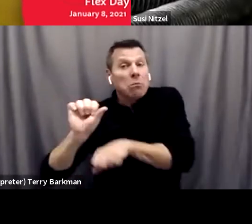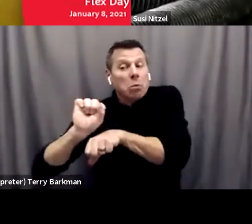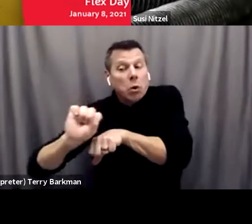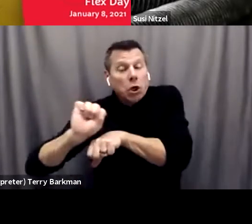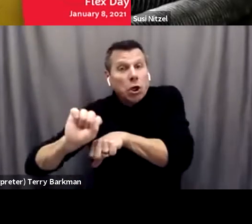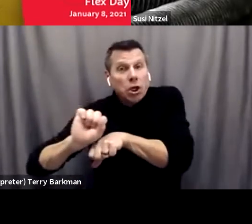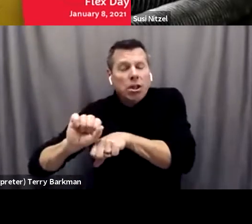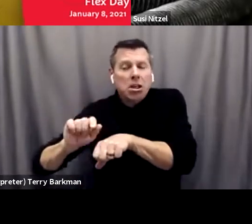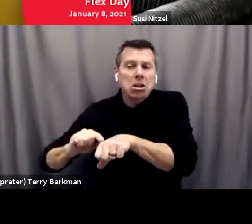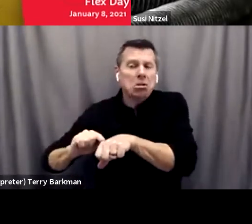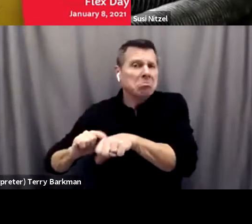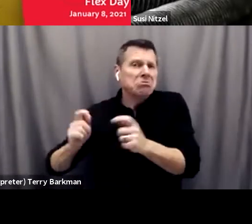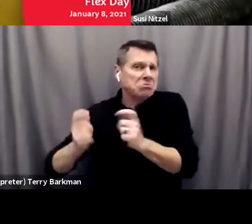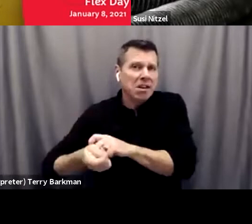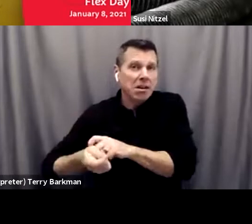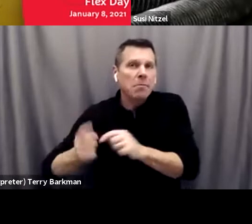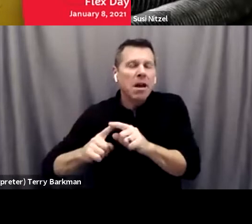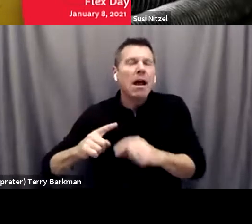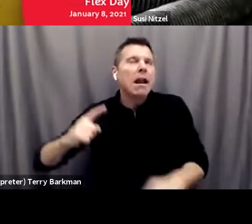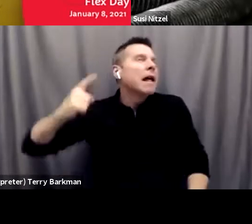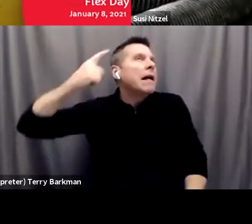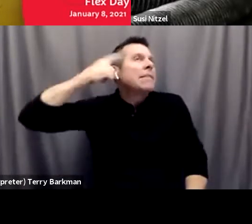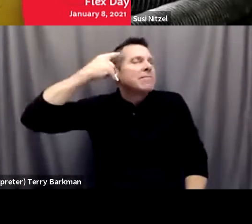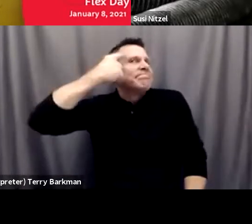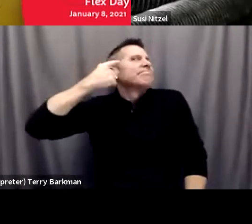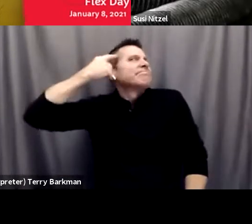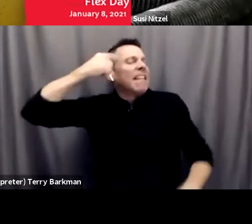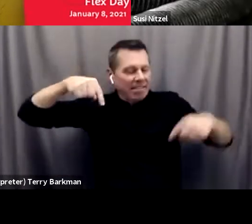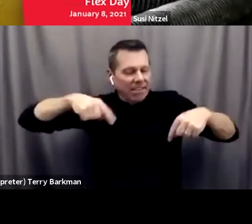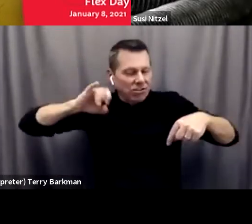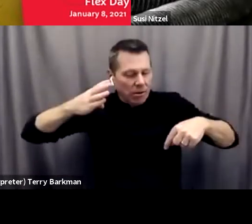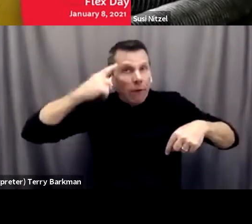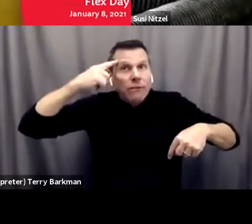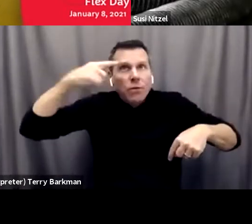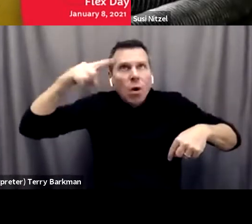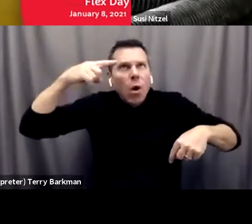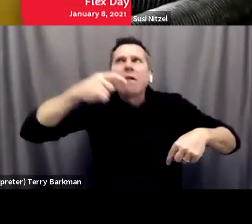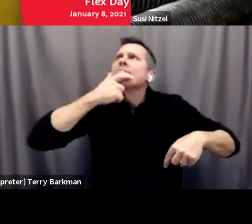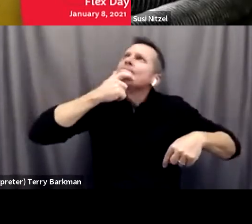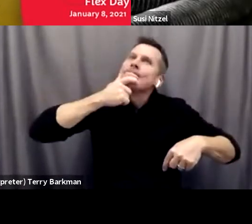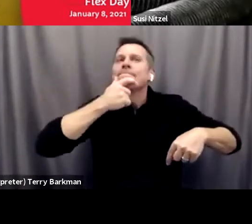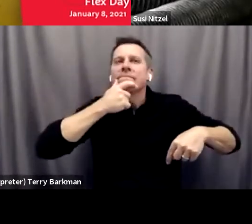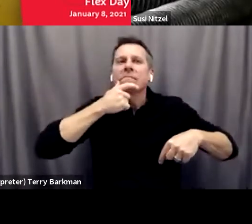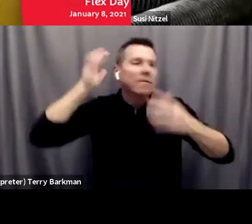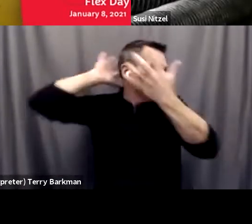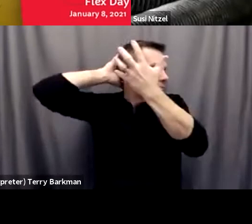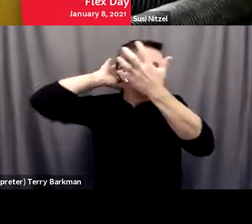about how they're doing their job. I think that's an important distinction to make, you're still going to, you know, they're